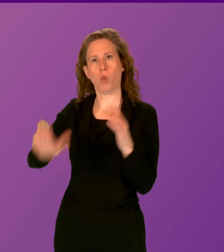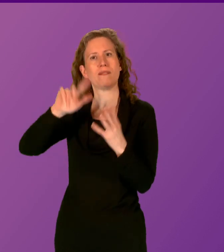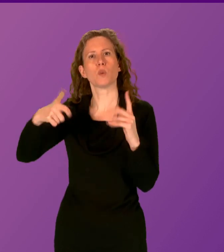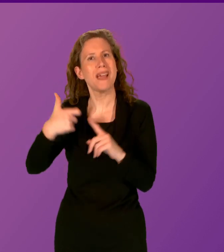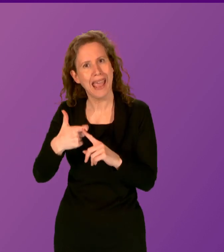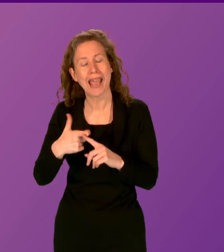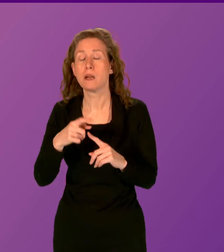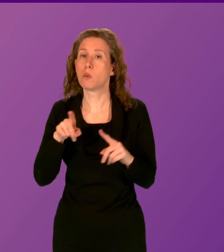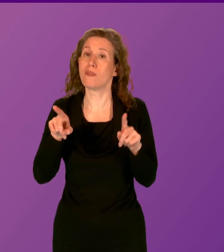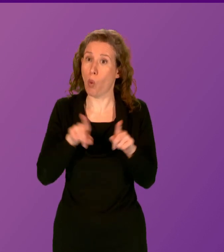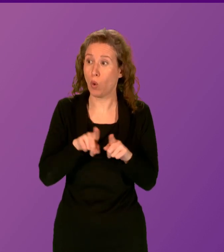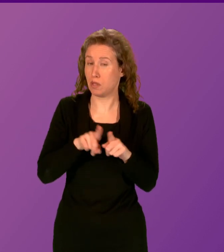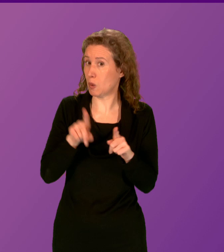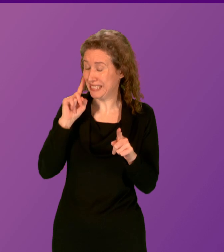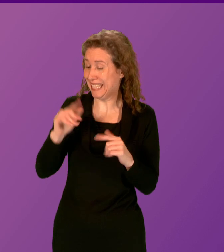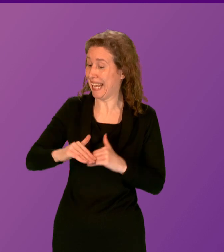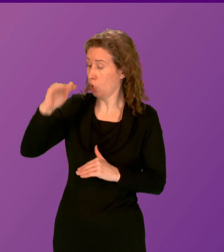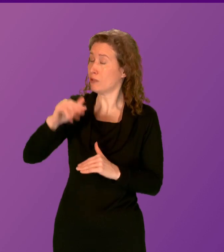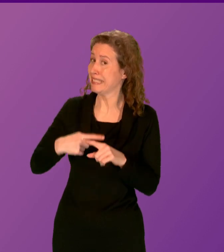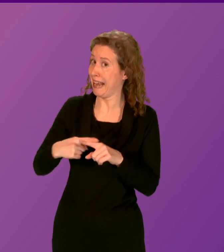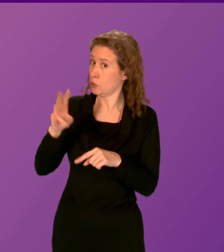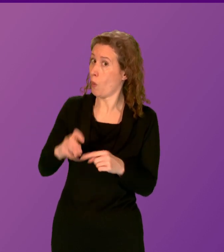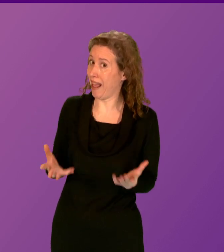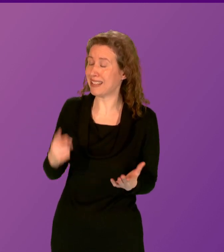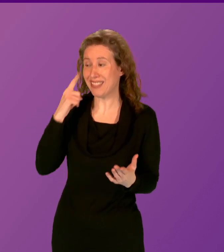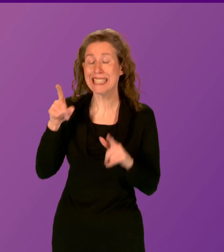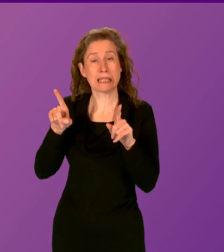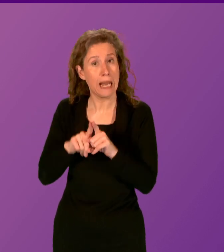However, we have seen increases in England and Wales, which I suspect are largely down to the same issues that we face here.